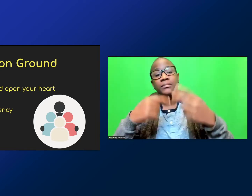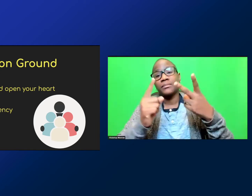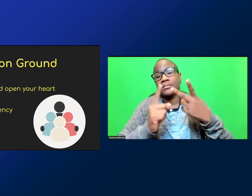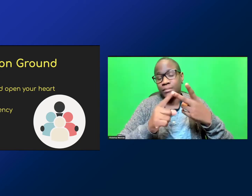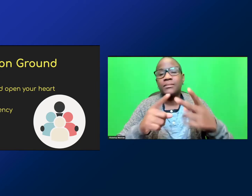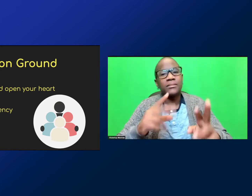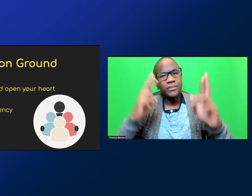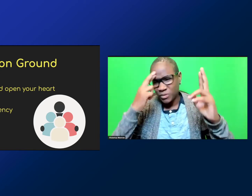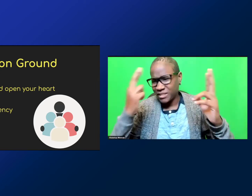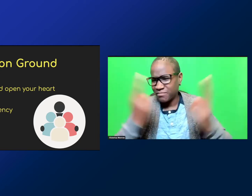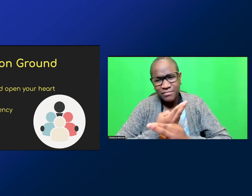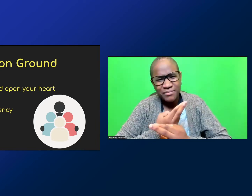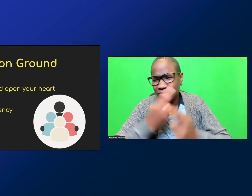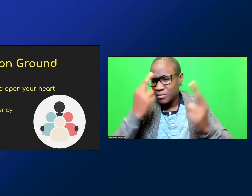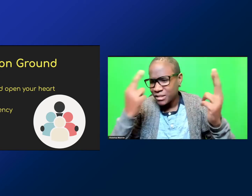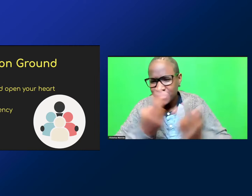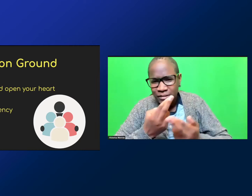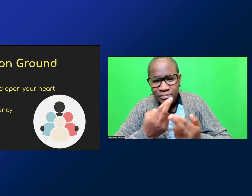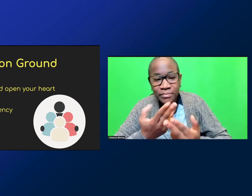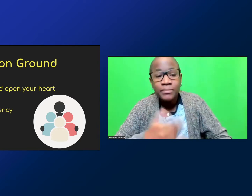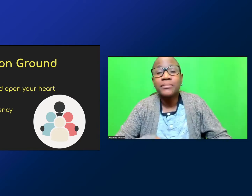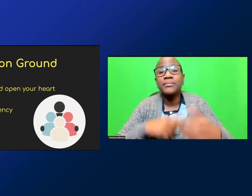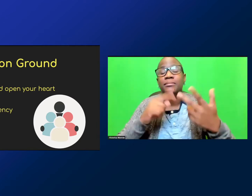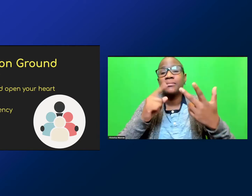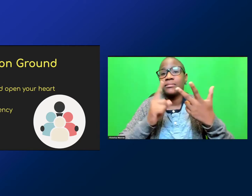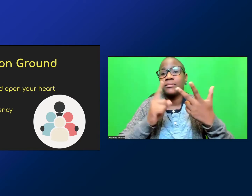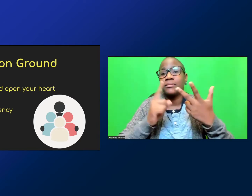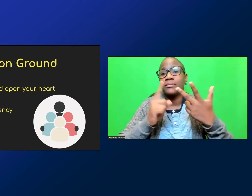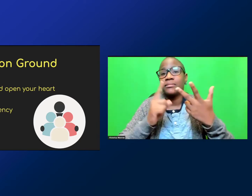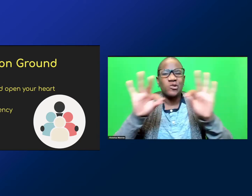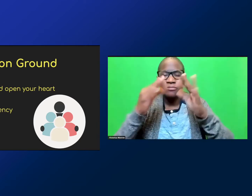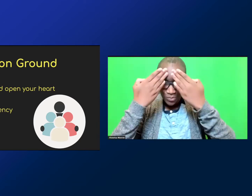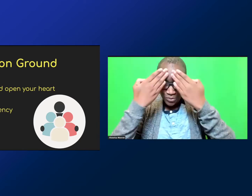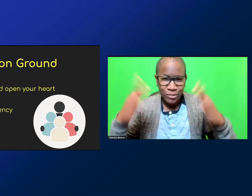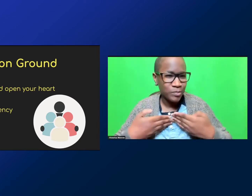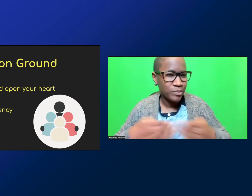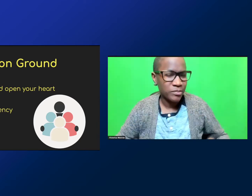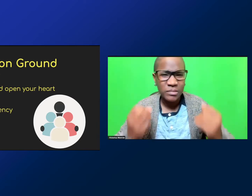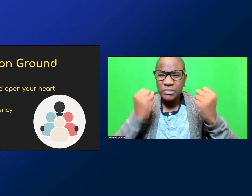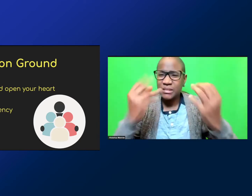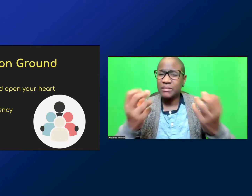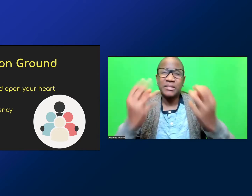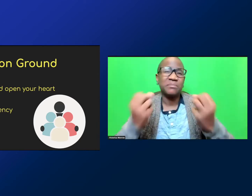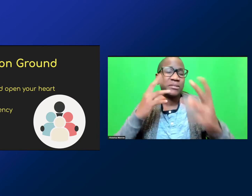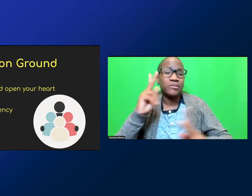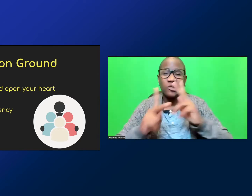this workshop workshop with an open mind and to engage in curiousness uh we be respectful to